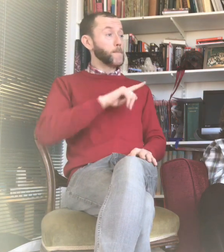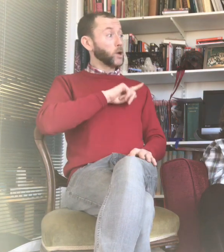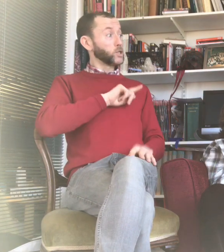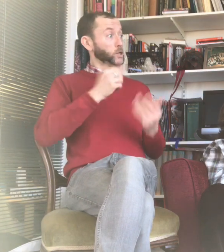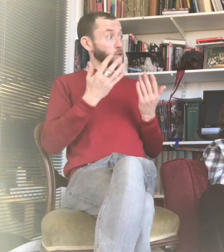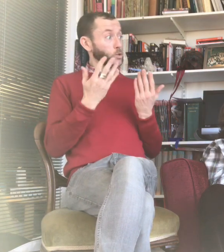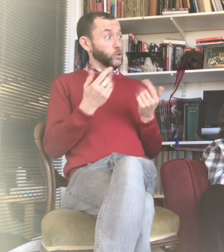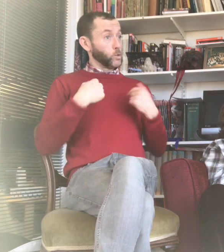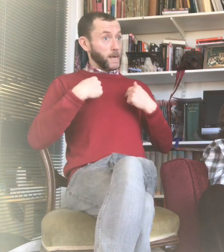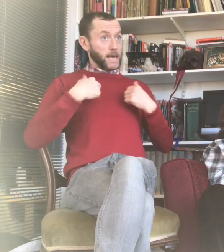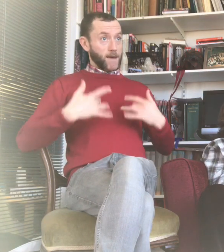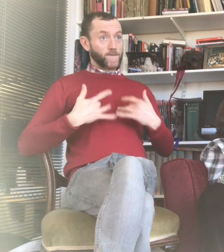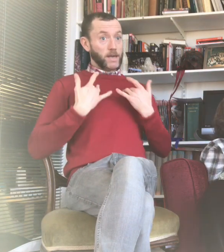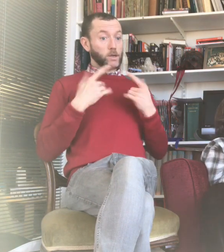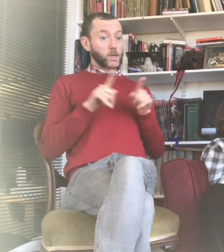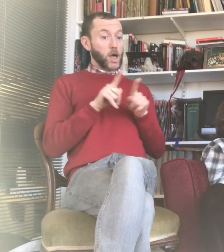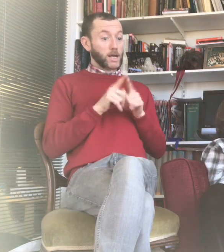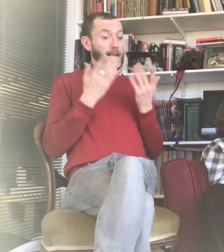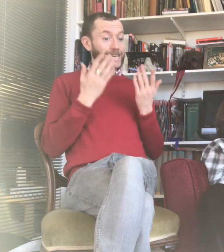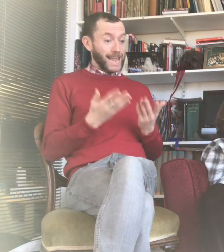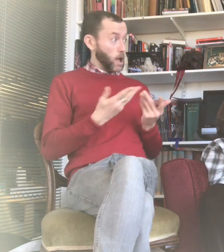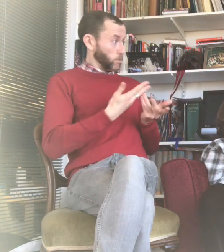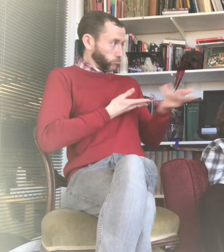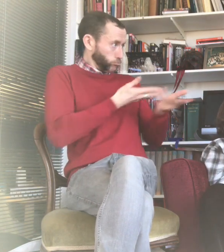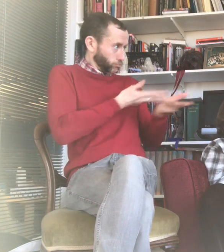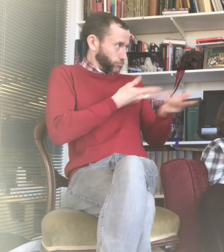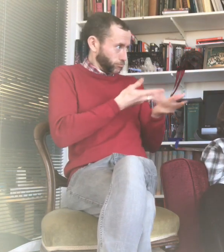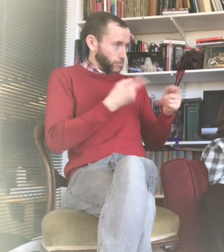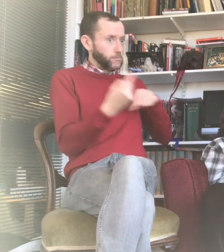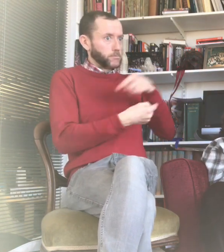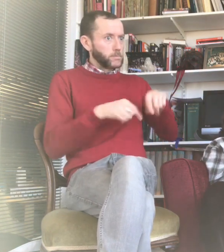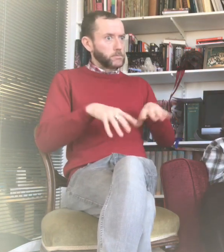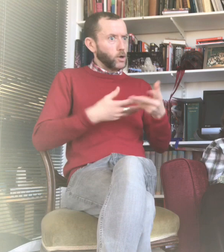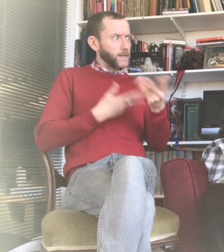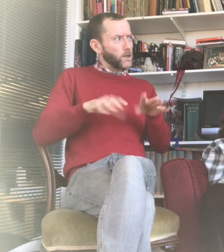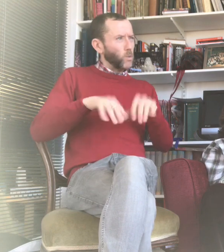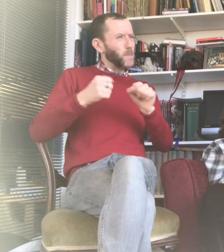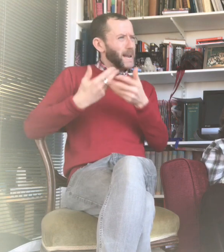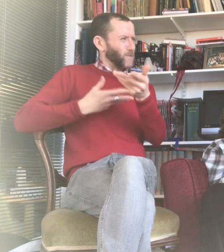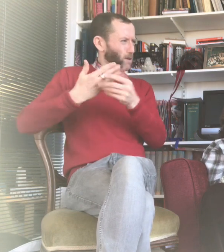now that, now we're having a conversation. We've been having a conversation for a